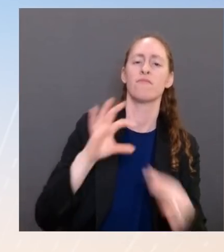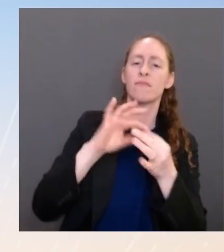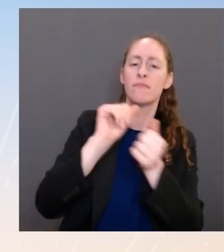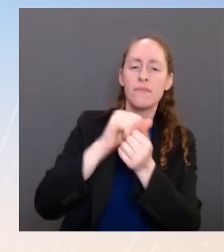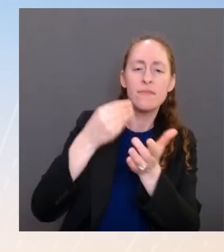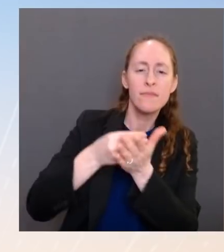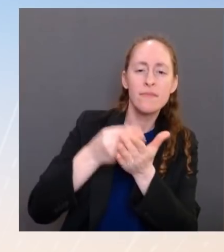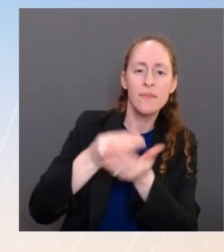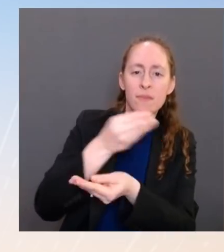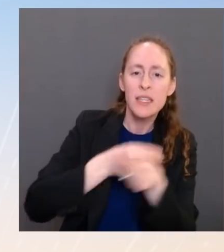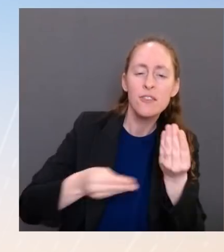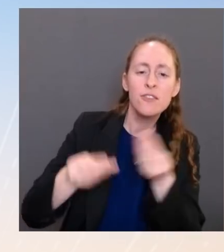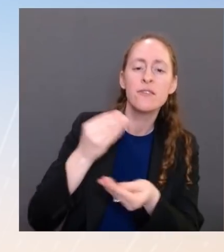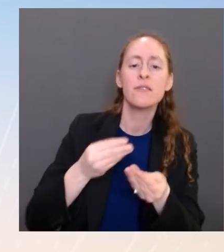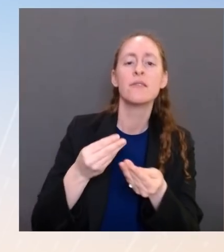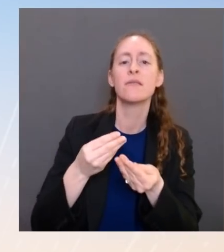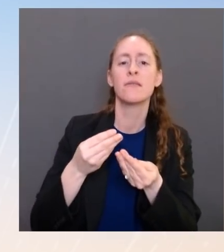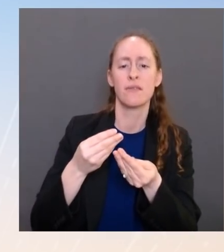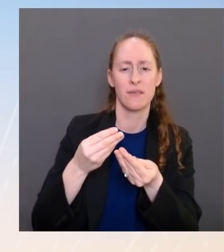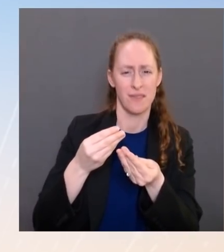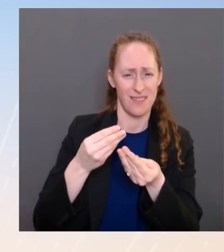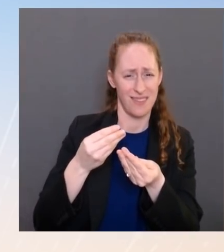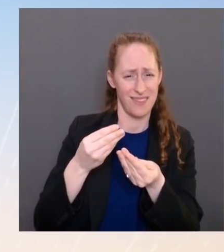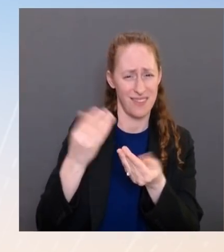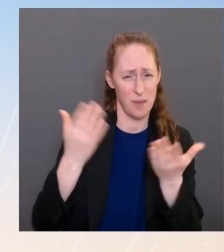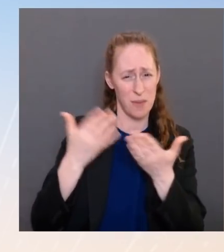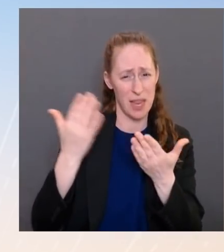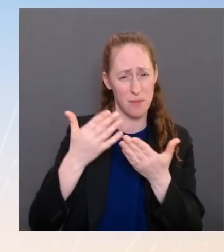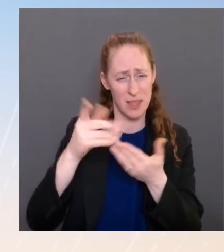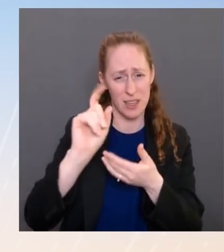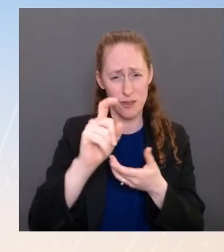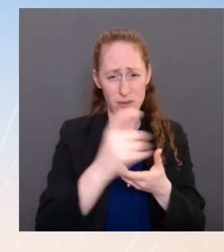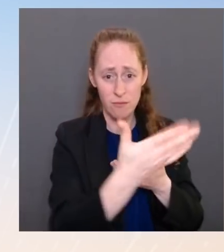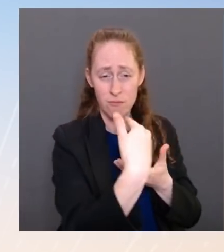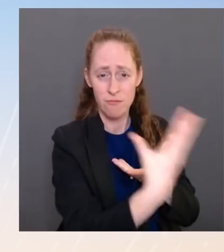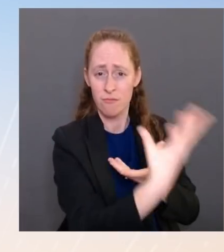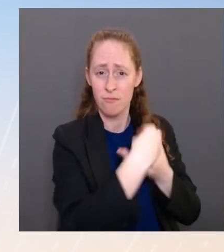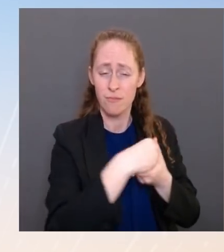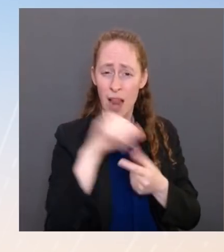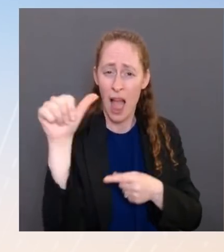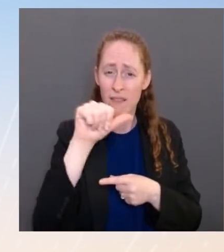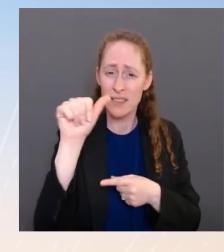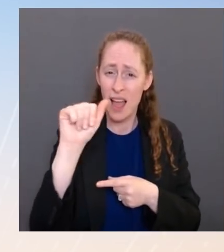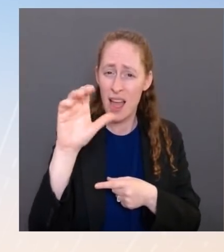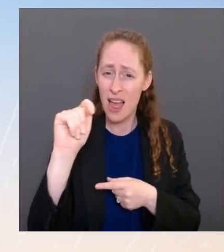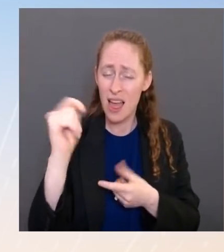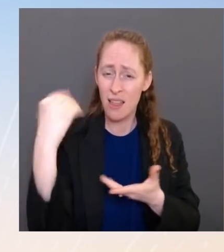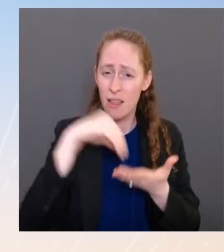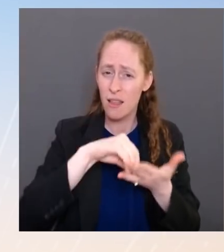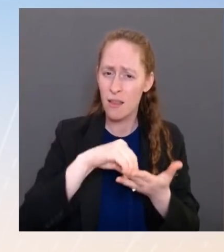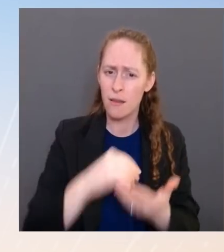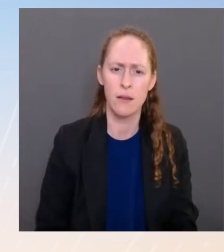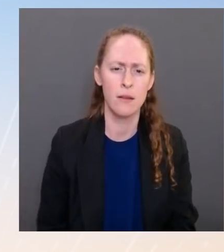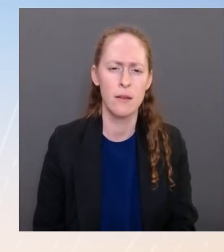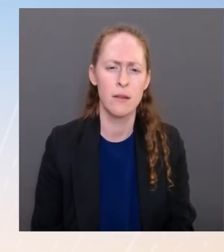Ms. Psaki: Well, I think as you're touching on here, but just to get others up to speed on where it stands, the House proposal that they're expected to introduce